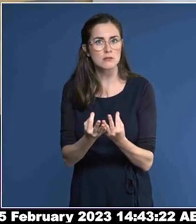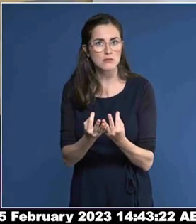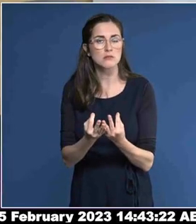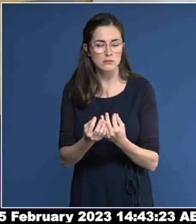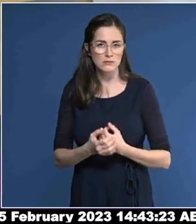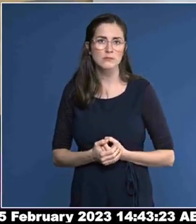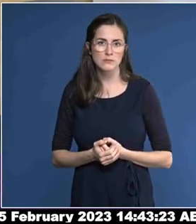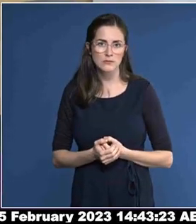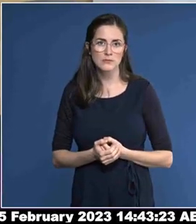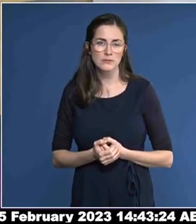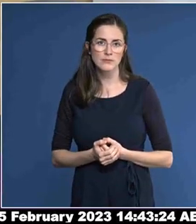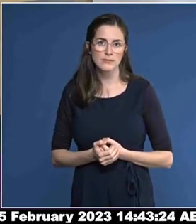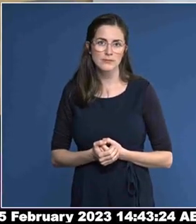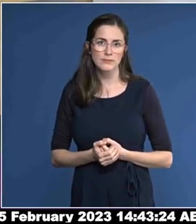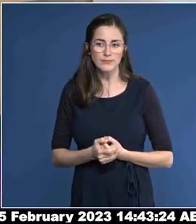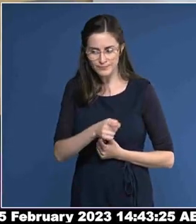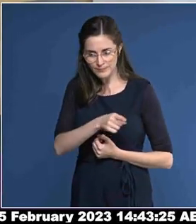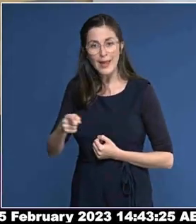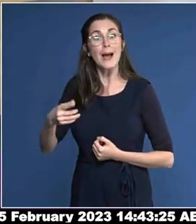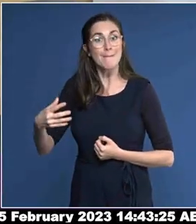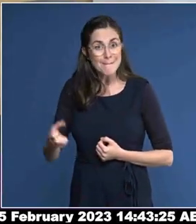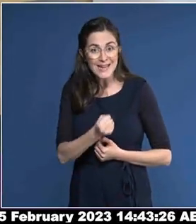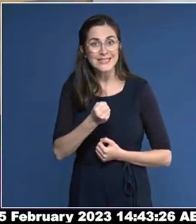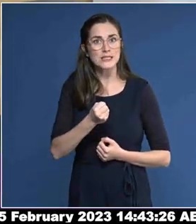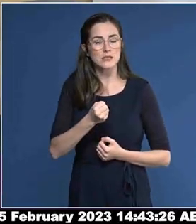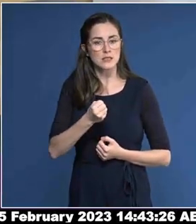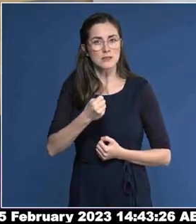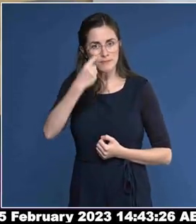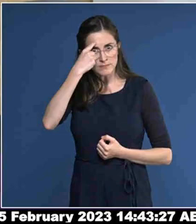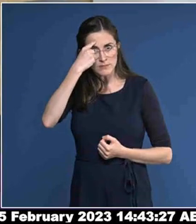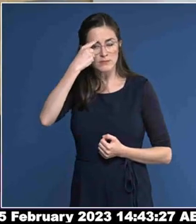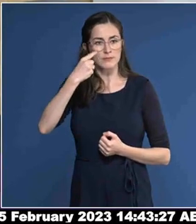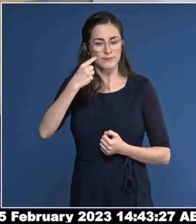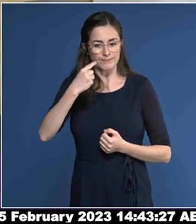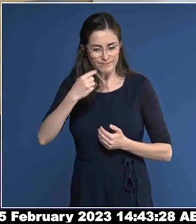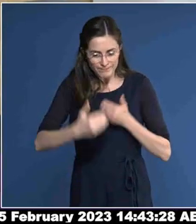Victoria to take positive steps or use positive measures to eliminate